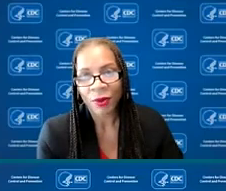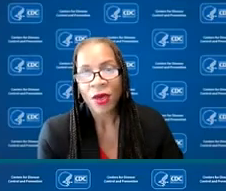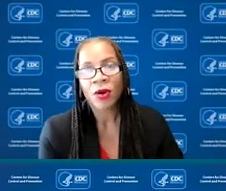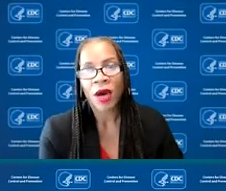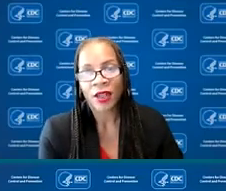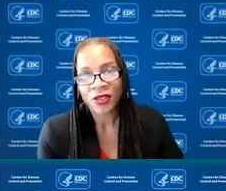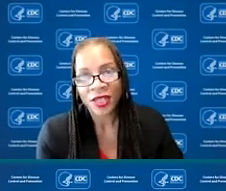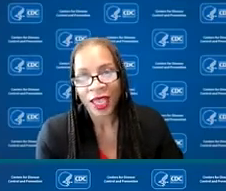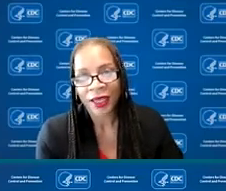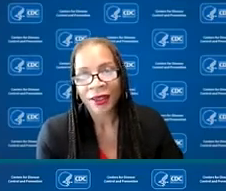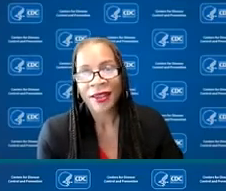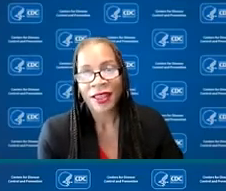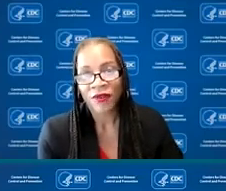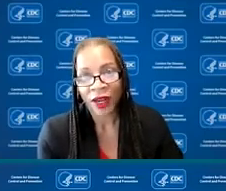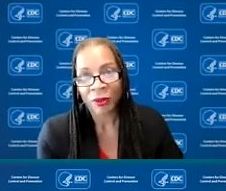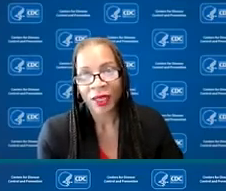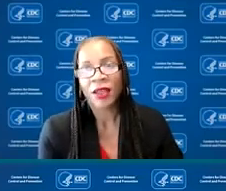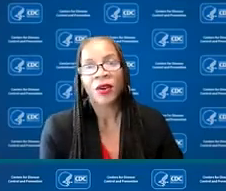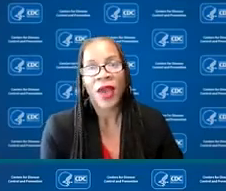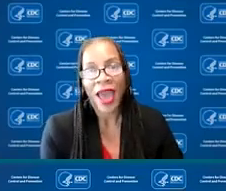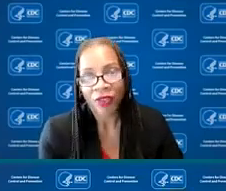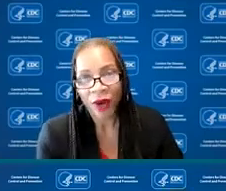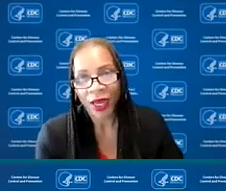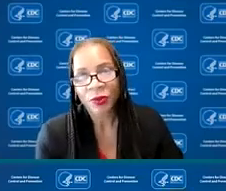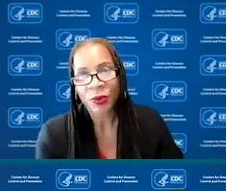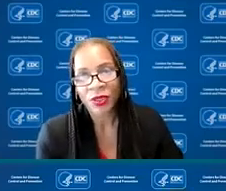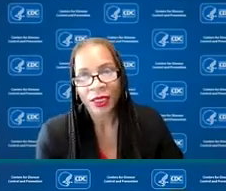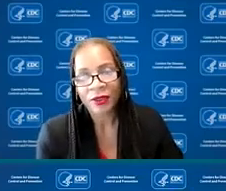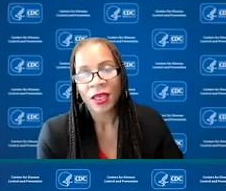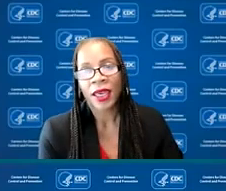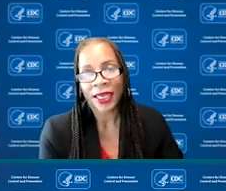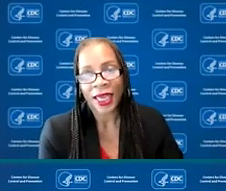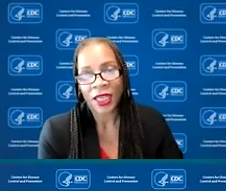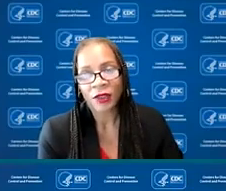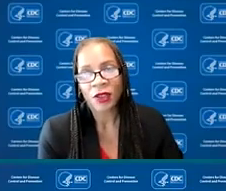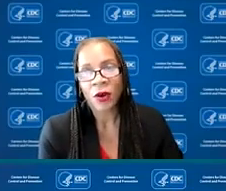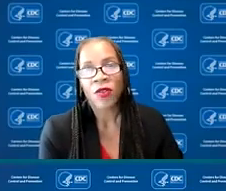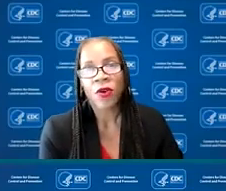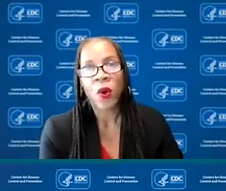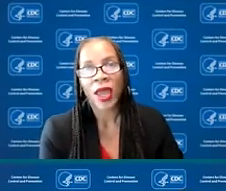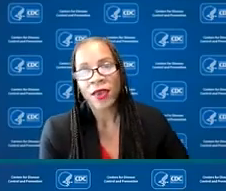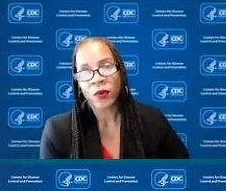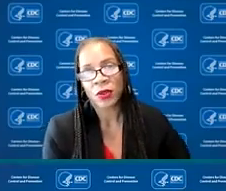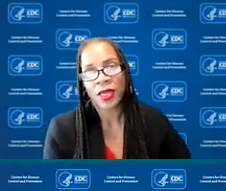who understand the environment, who have the right expertise, engaging. So the way that we